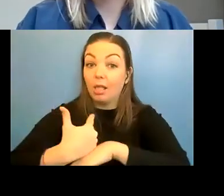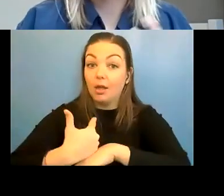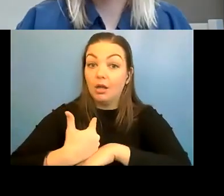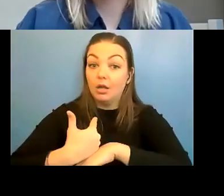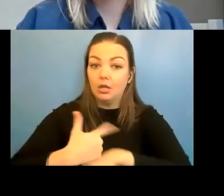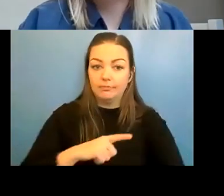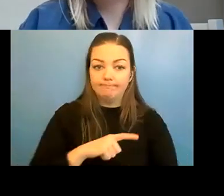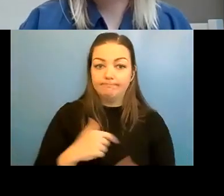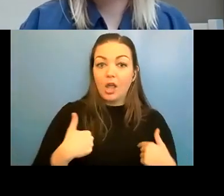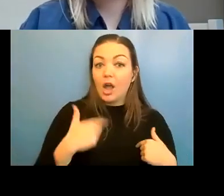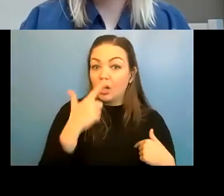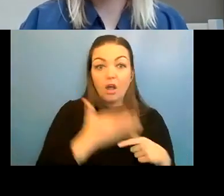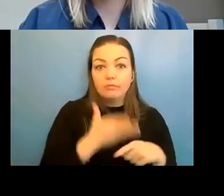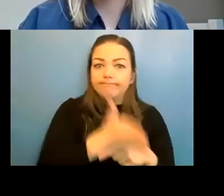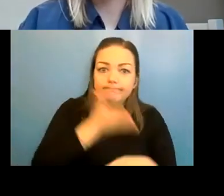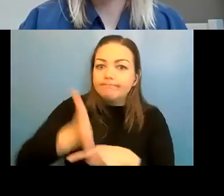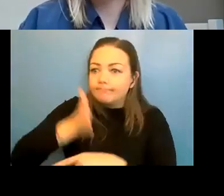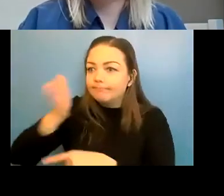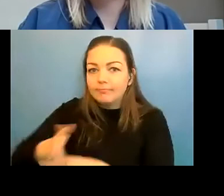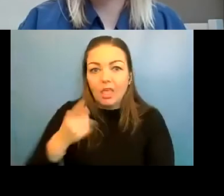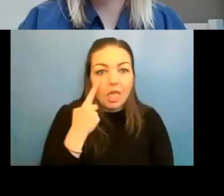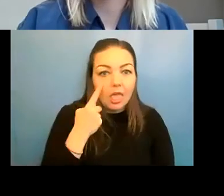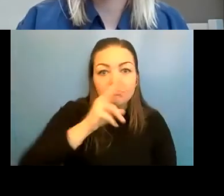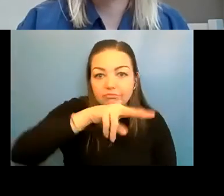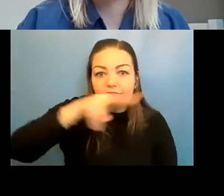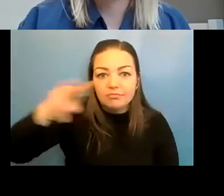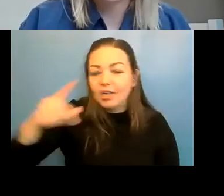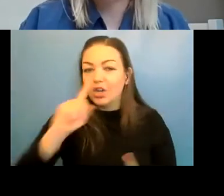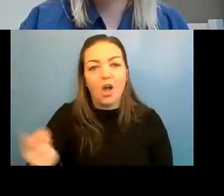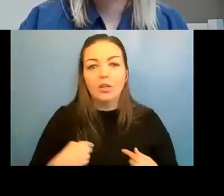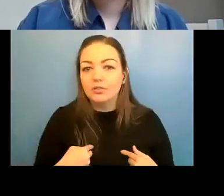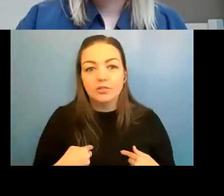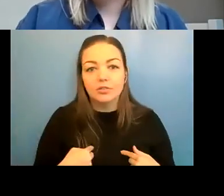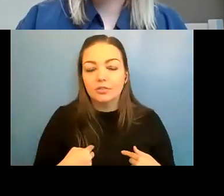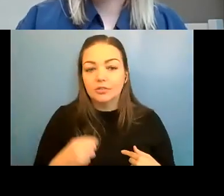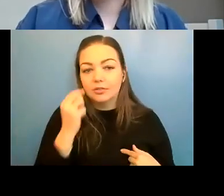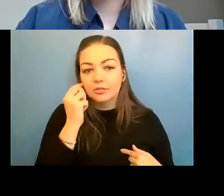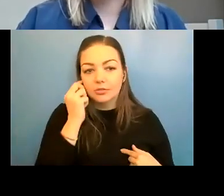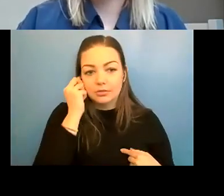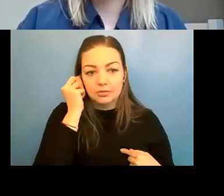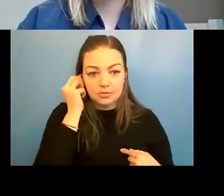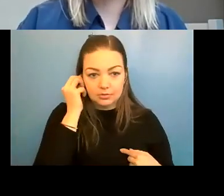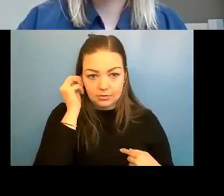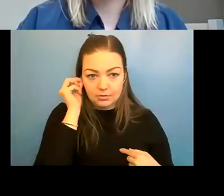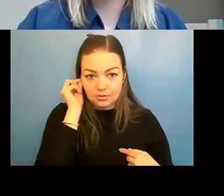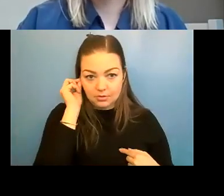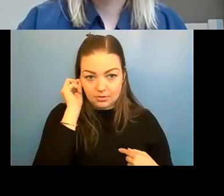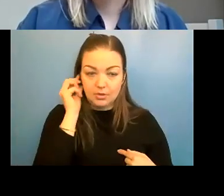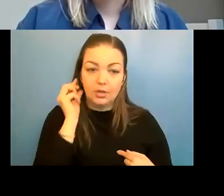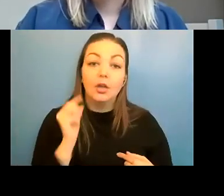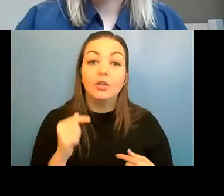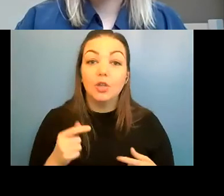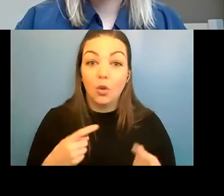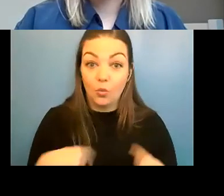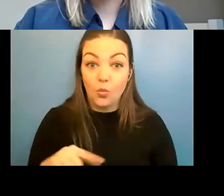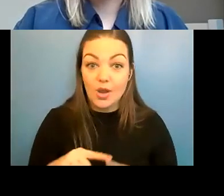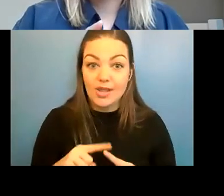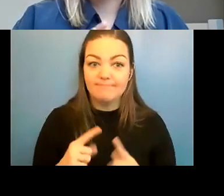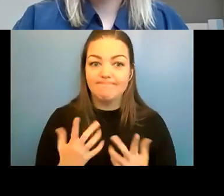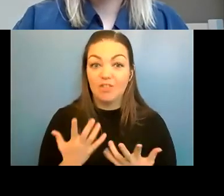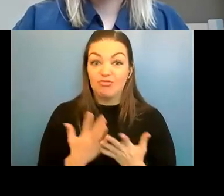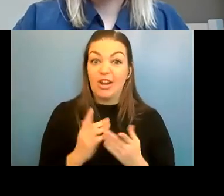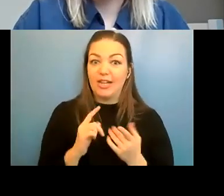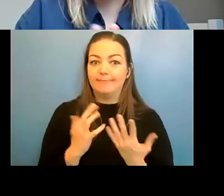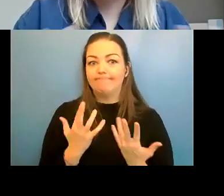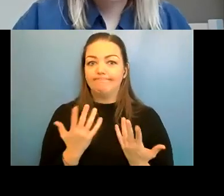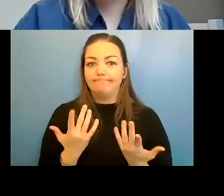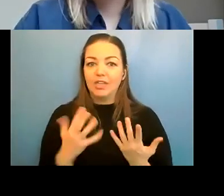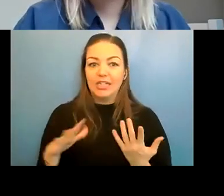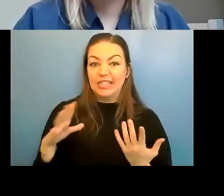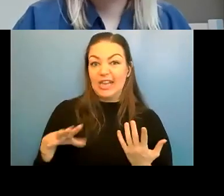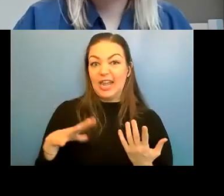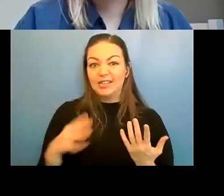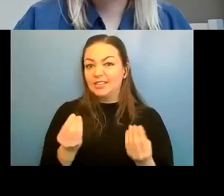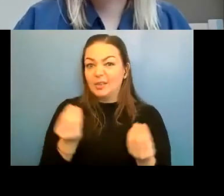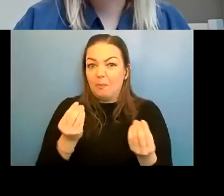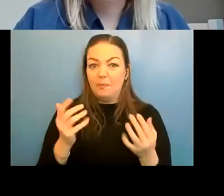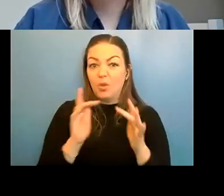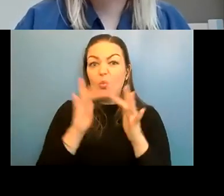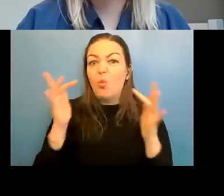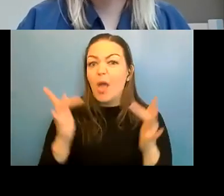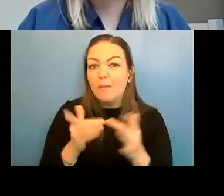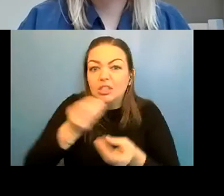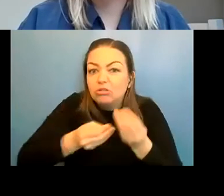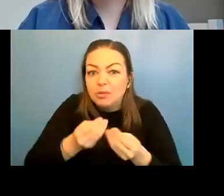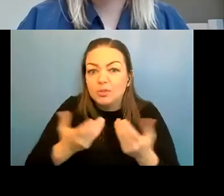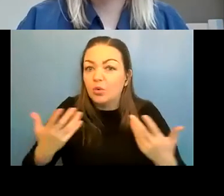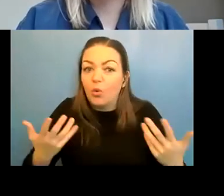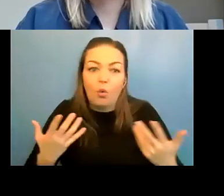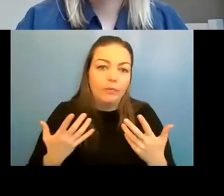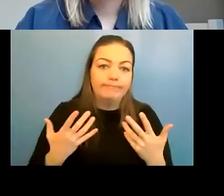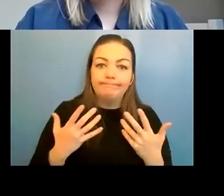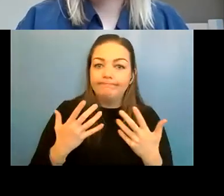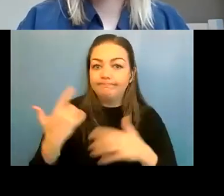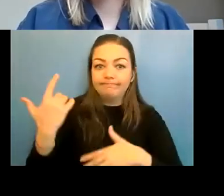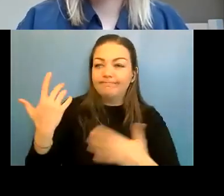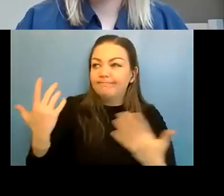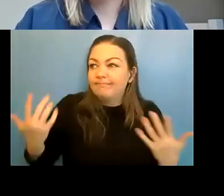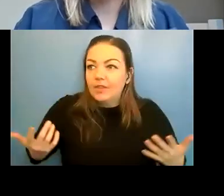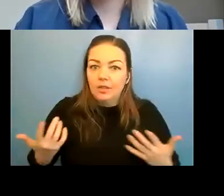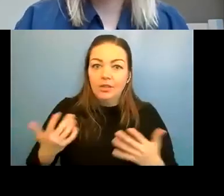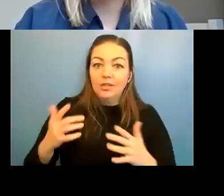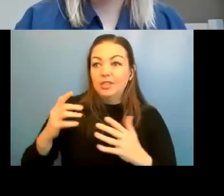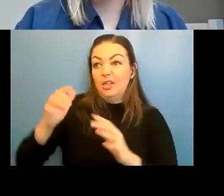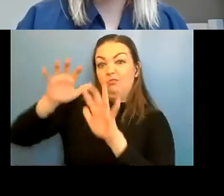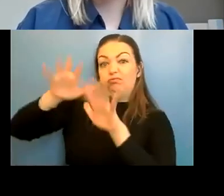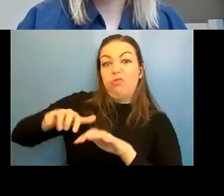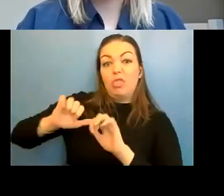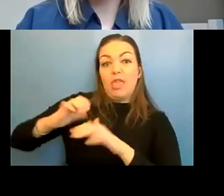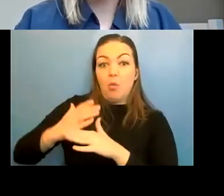so I would really recommend people to film their work because we can't go to everything, we can't go to every sharing, we can't see every show,